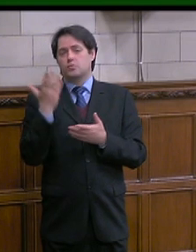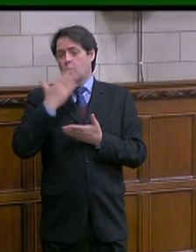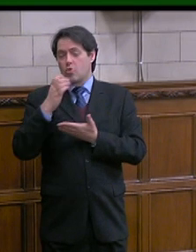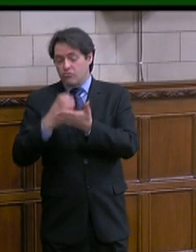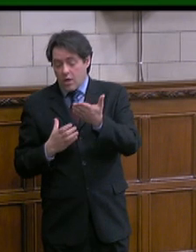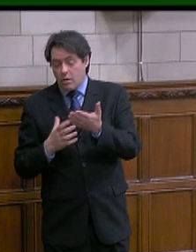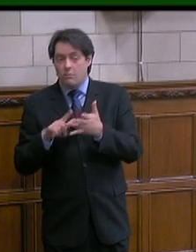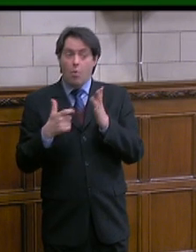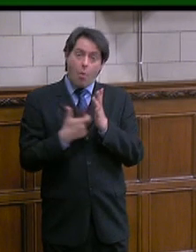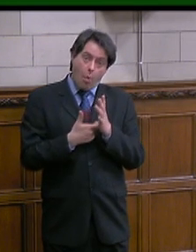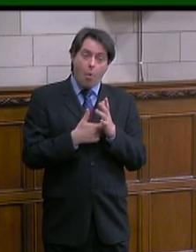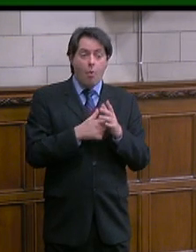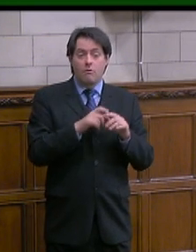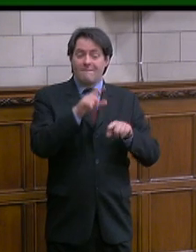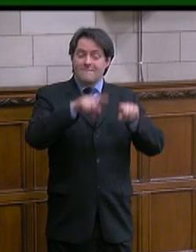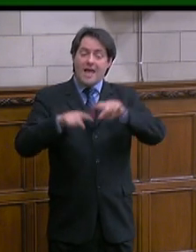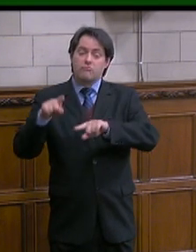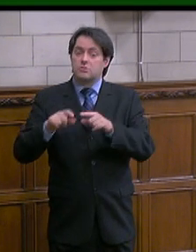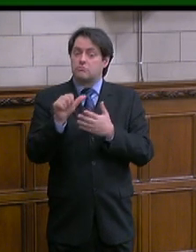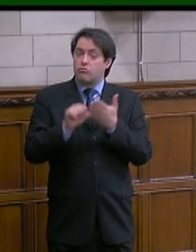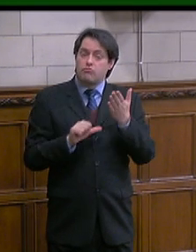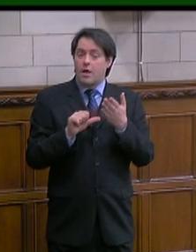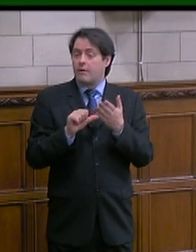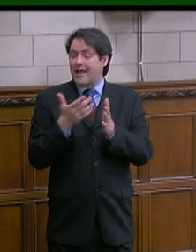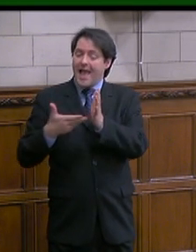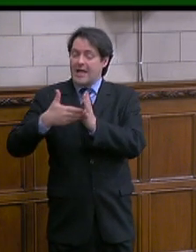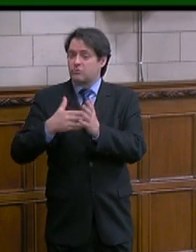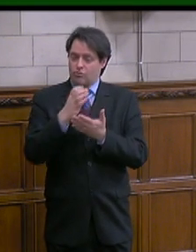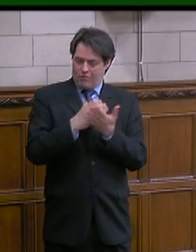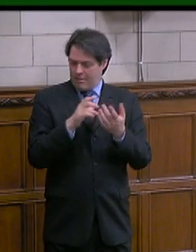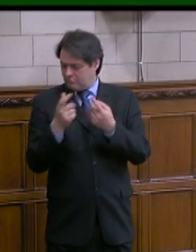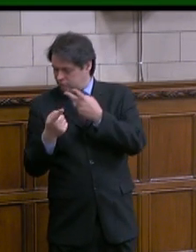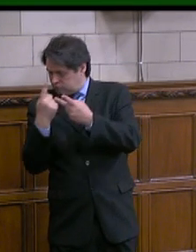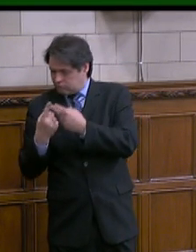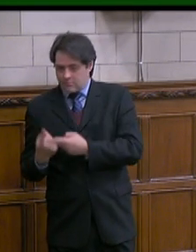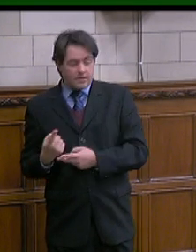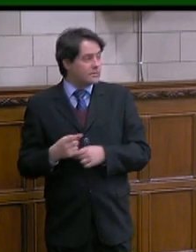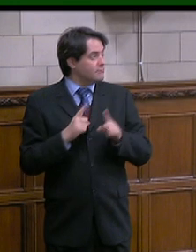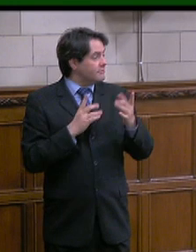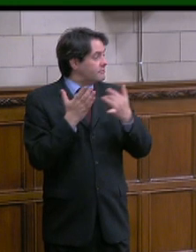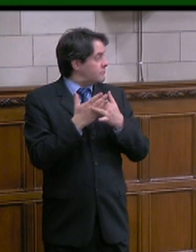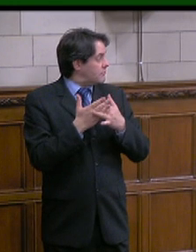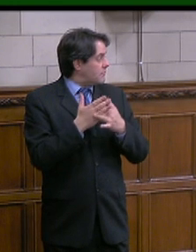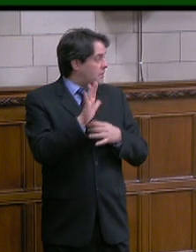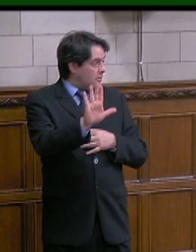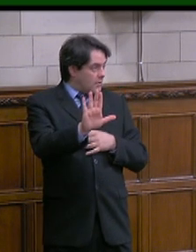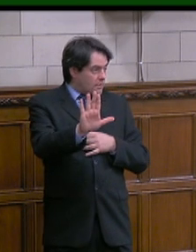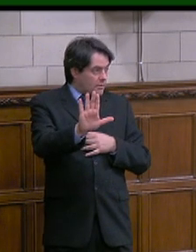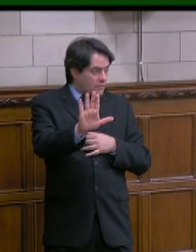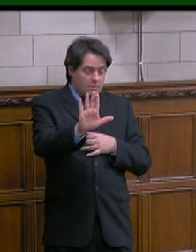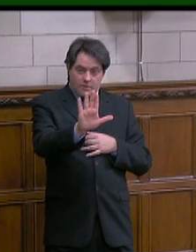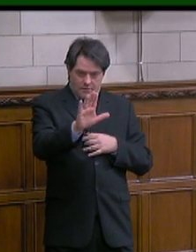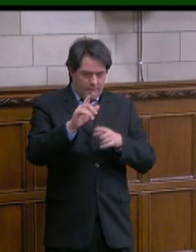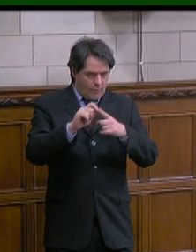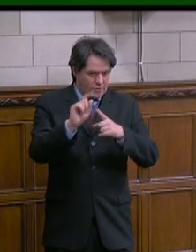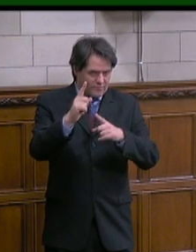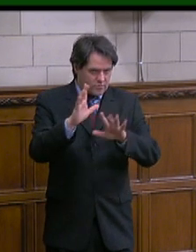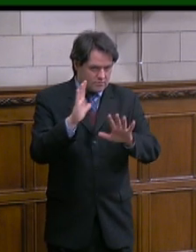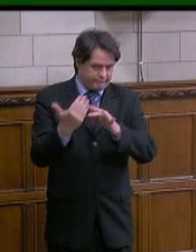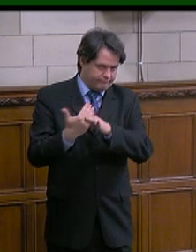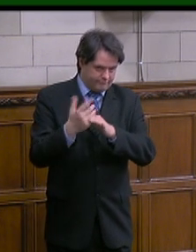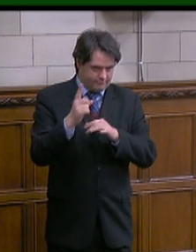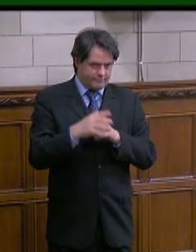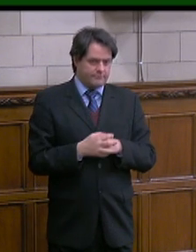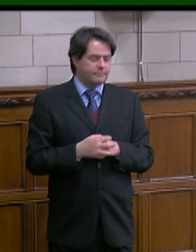of a varied programme of extra-curricular activities.